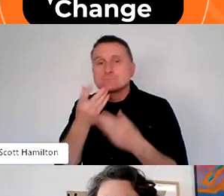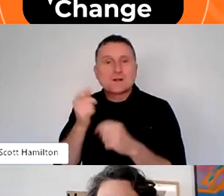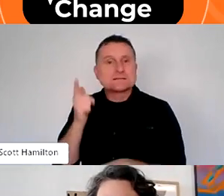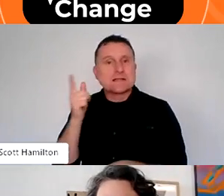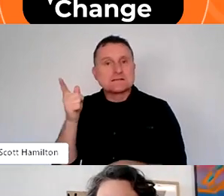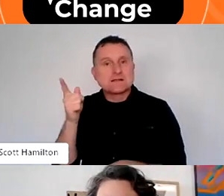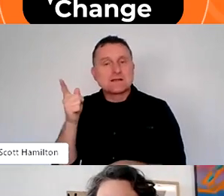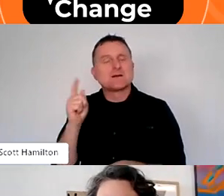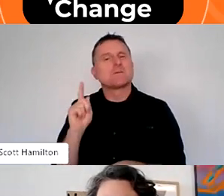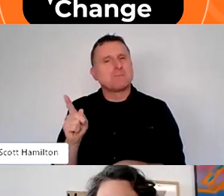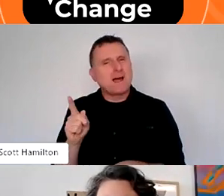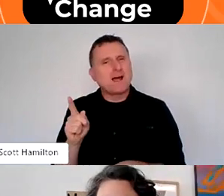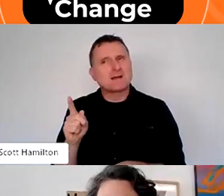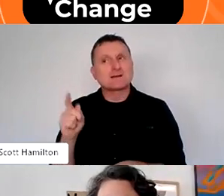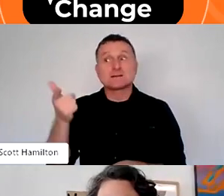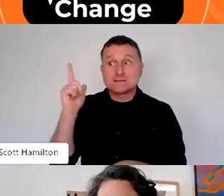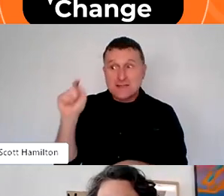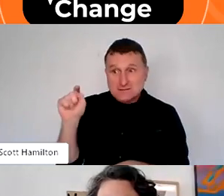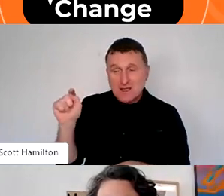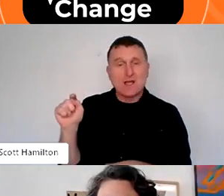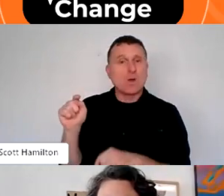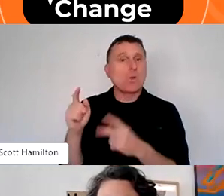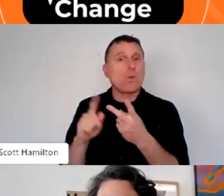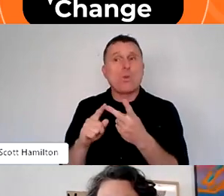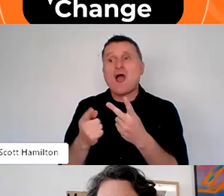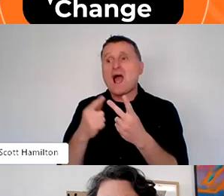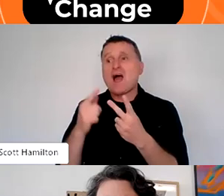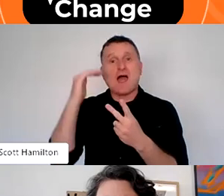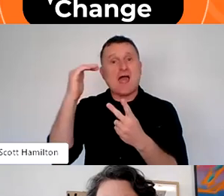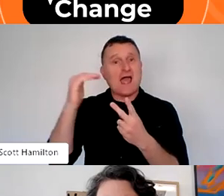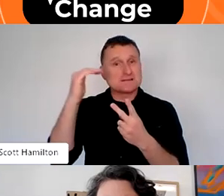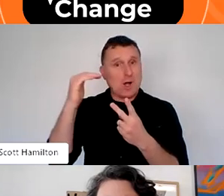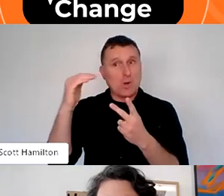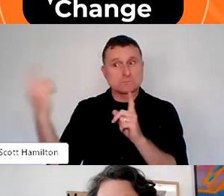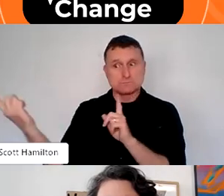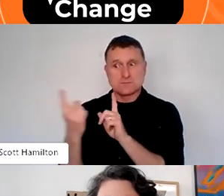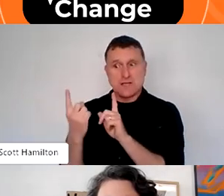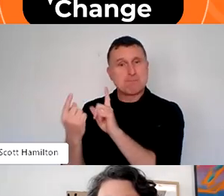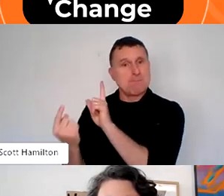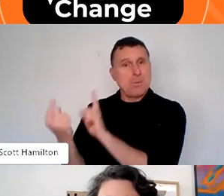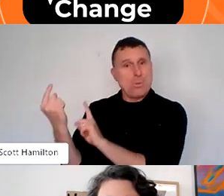that can be there to support, you can have people that are there to be that one-on-one support for a child who particularly needs